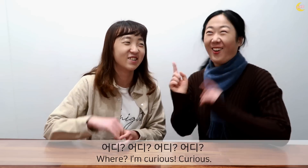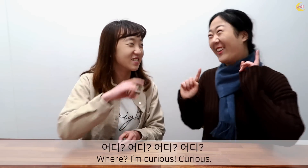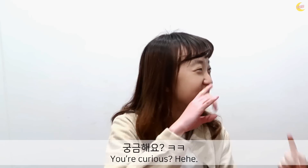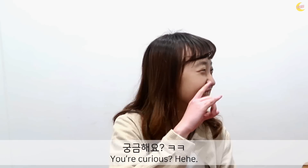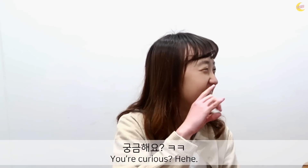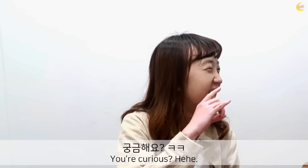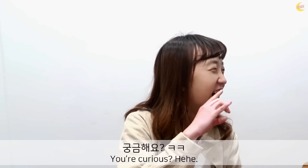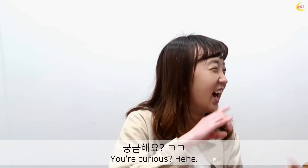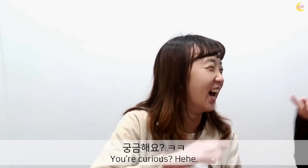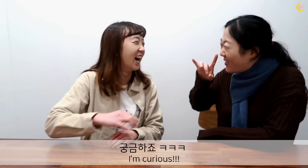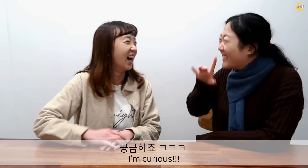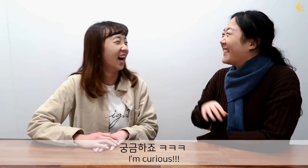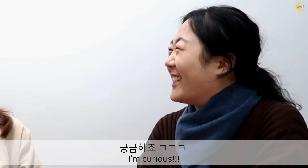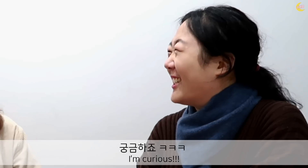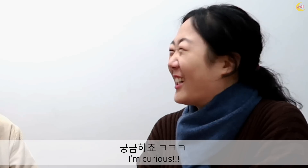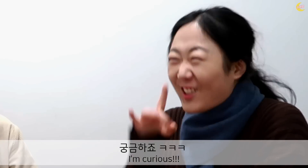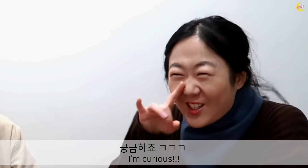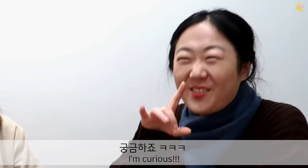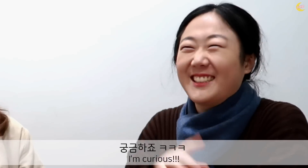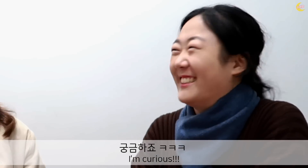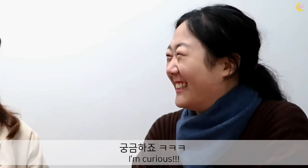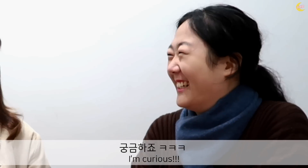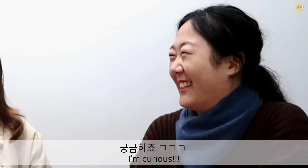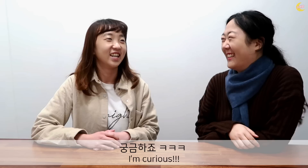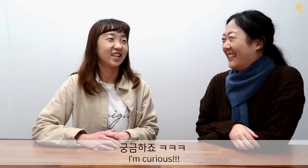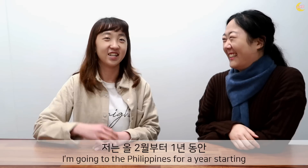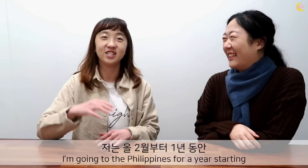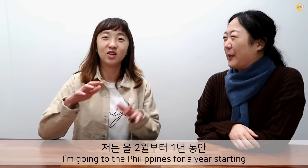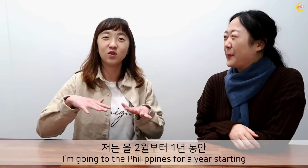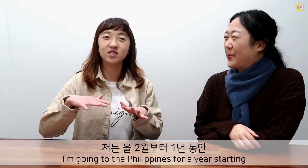Where? I’m curious! You’re curious? Haha. Curious!!!!!!